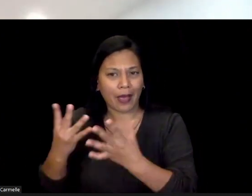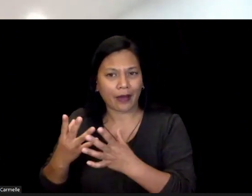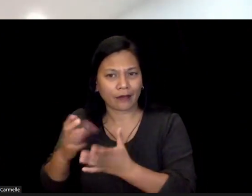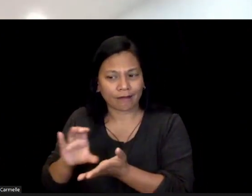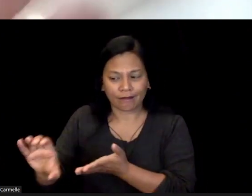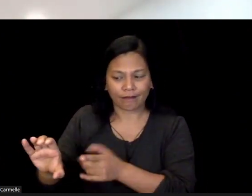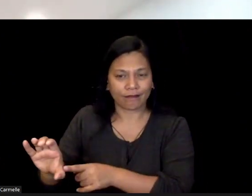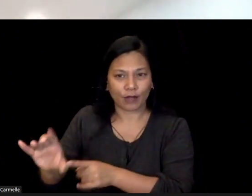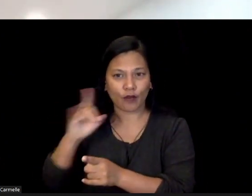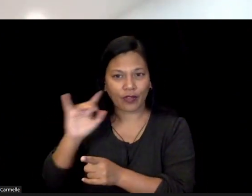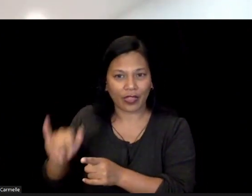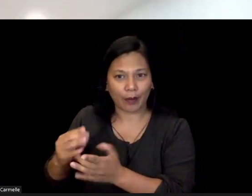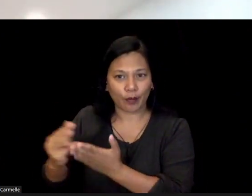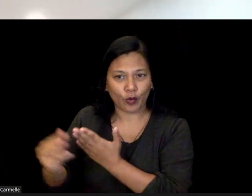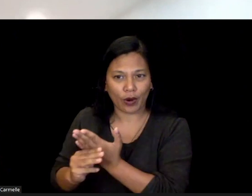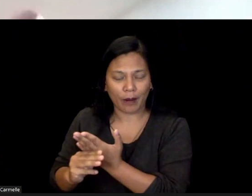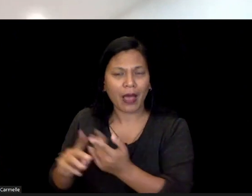We want these voices here, but it was just a start.